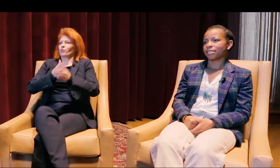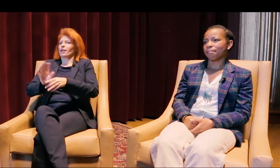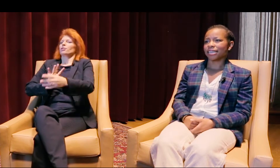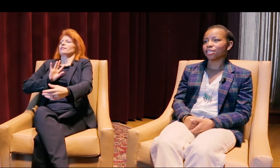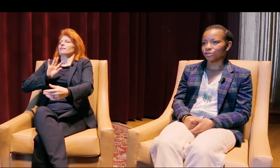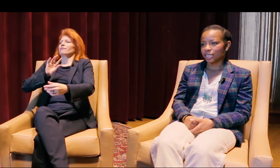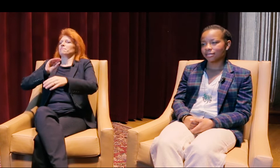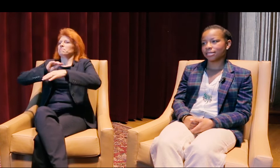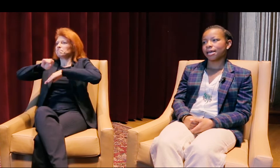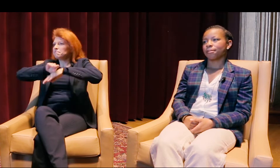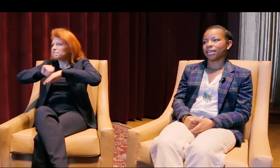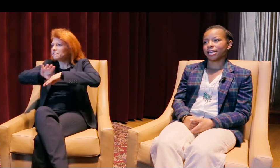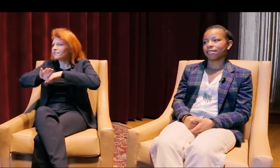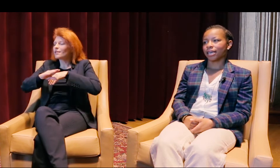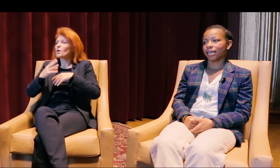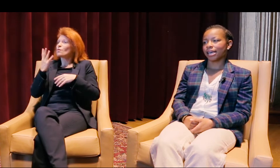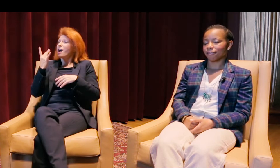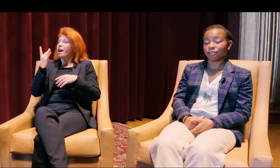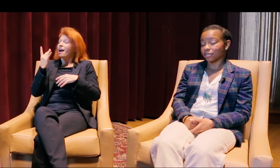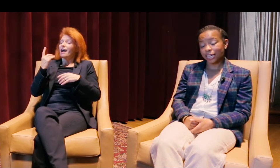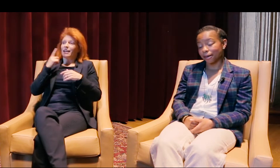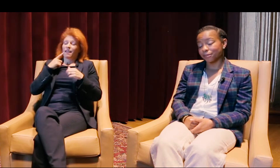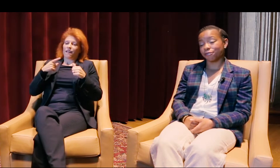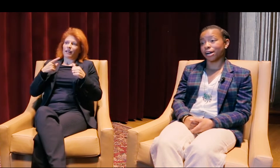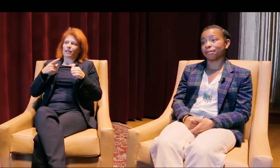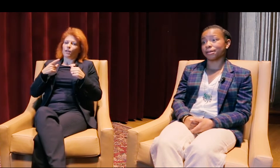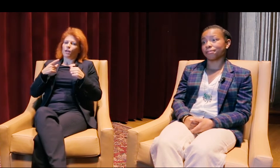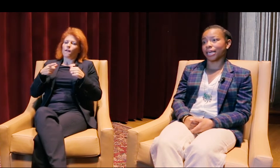and my solutions because I think it first comes from